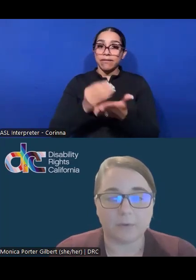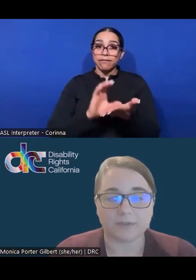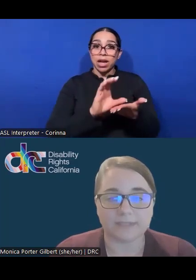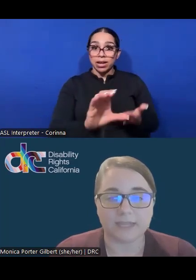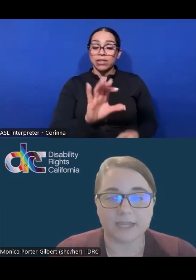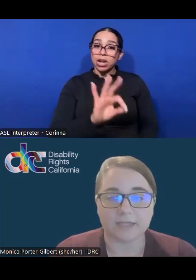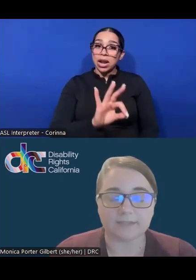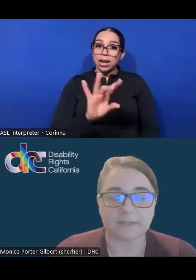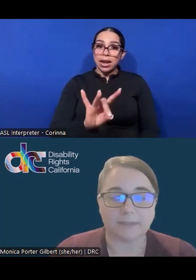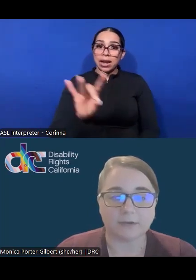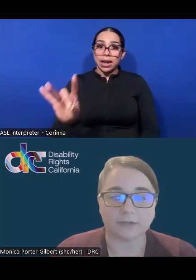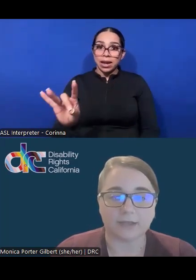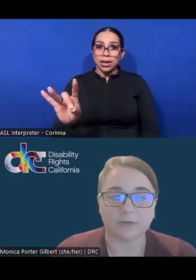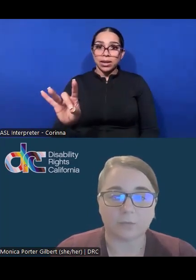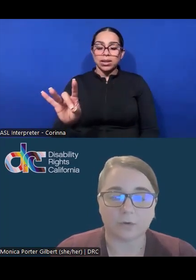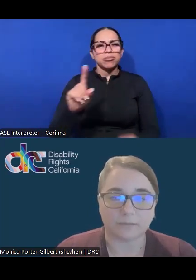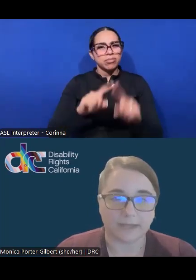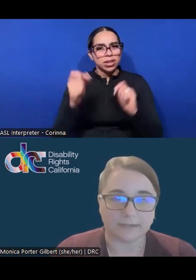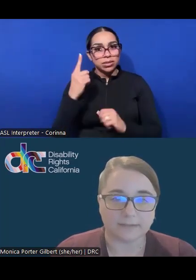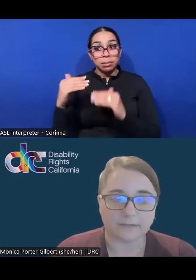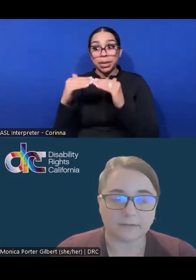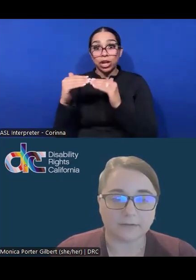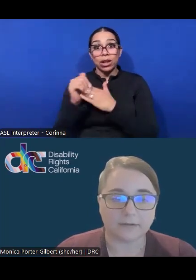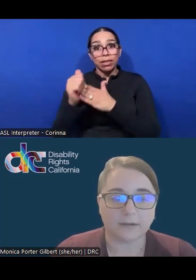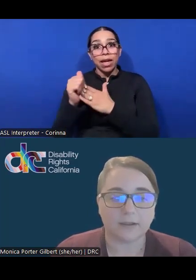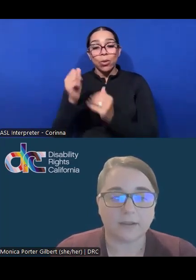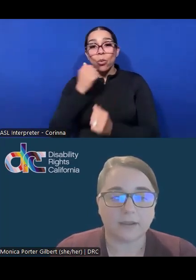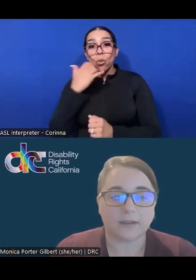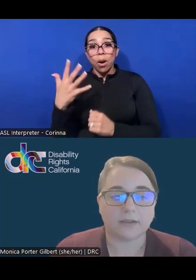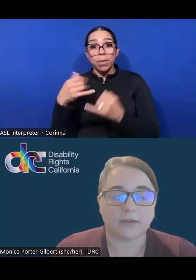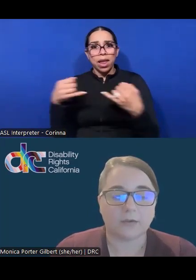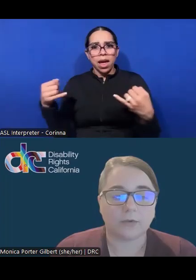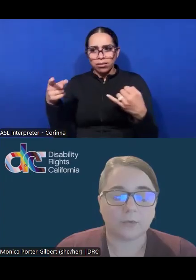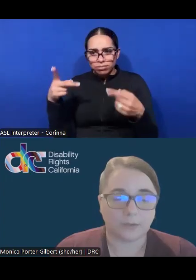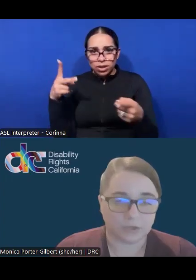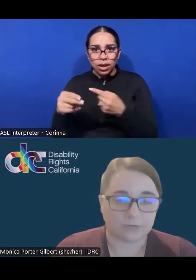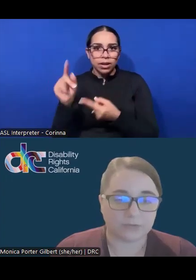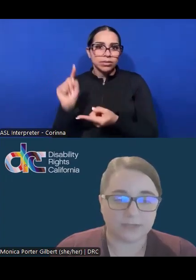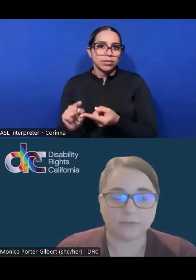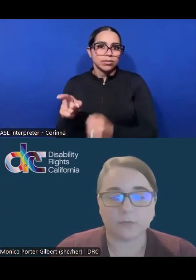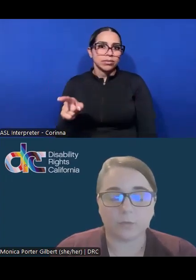but we're seeing cuts to peer led warm lines. Generally,